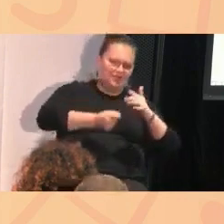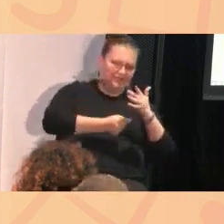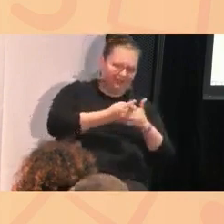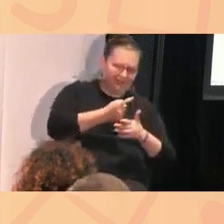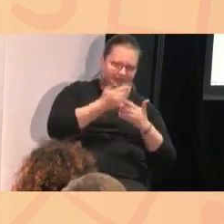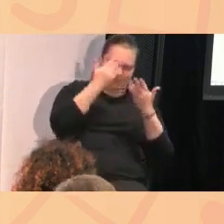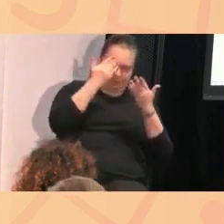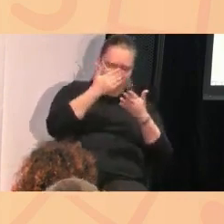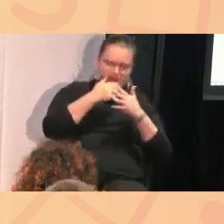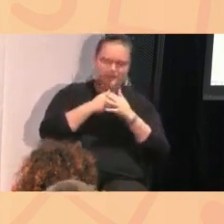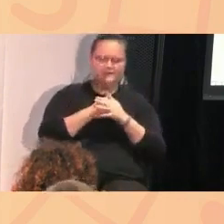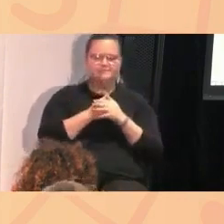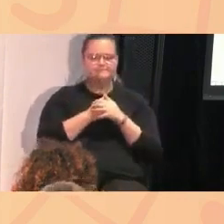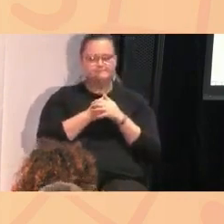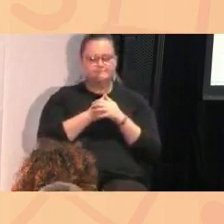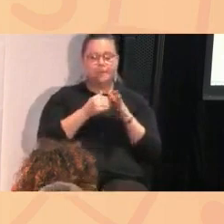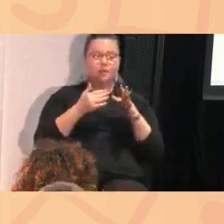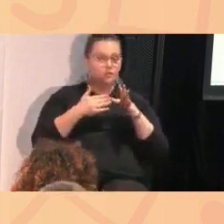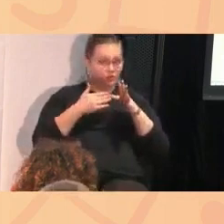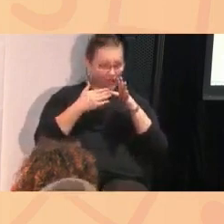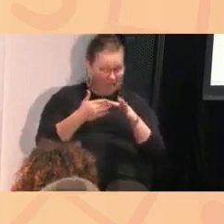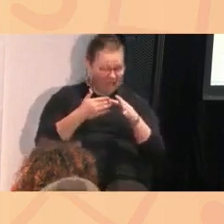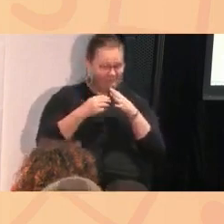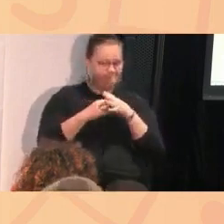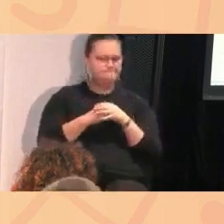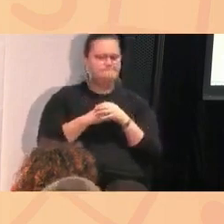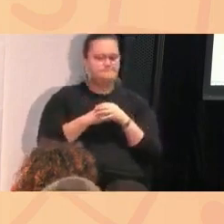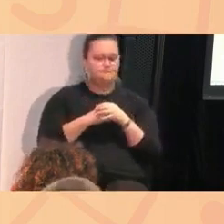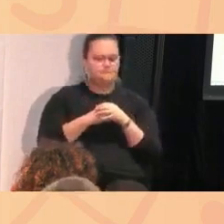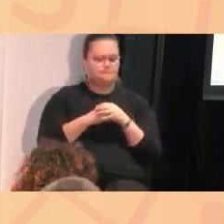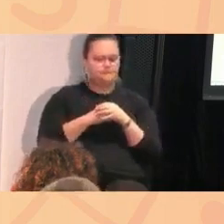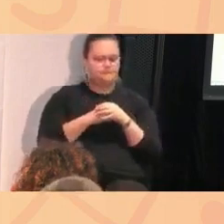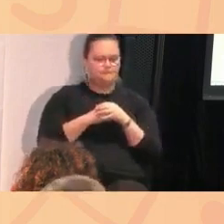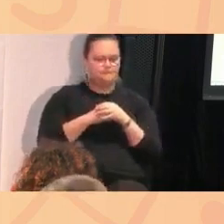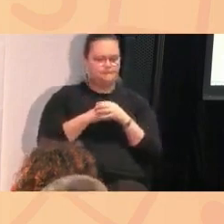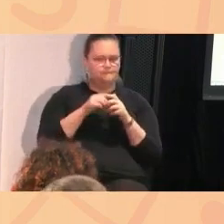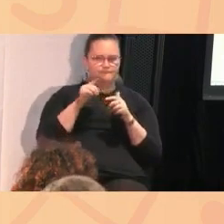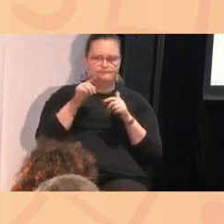even despite my absence over the road in COVID iso at the moment.